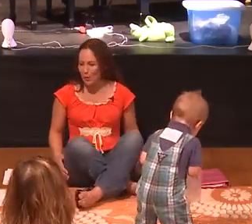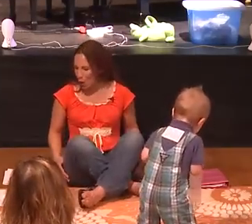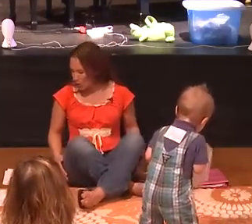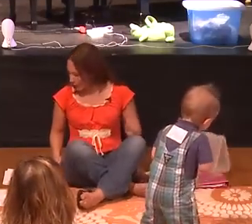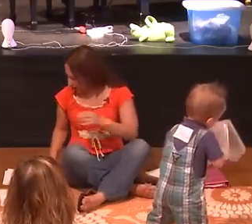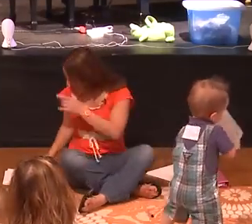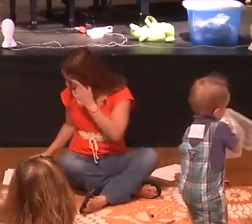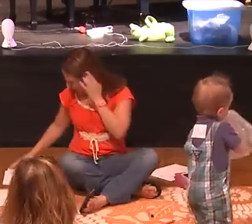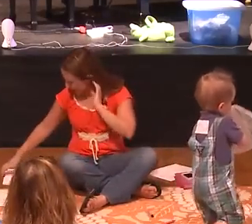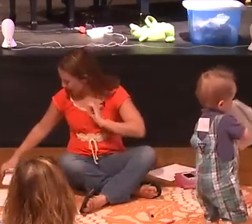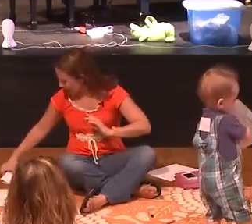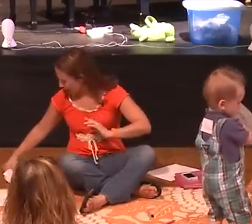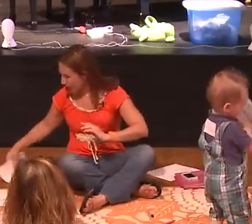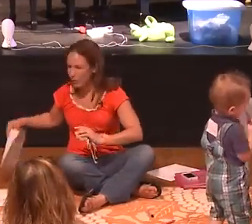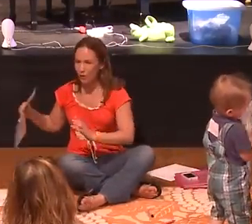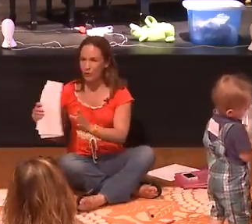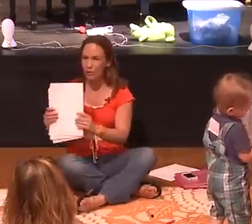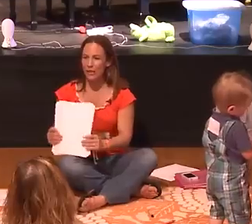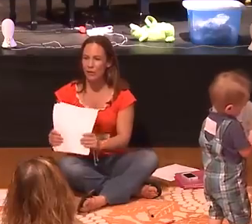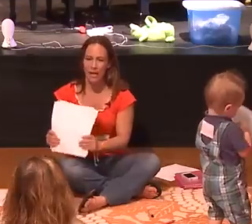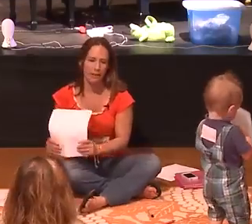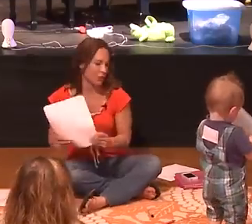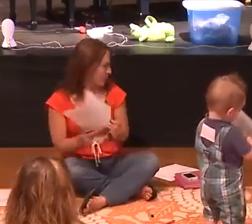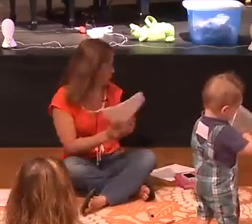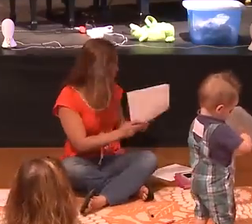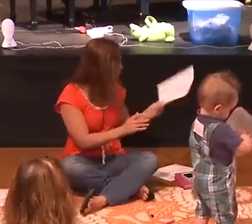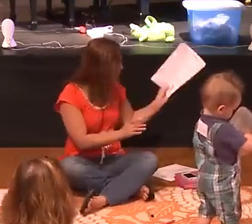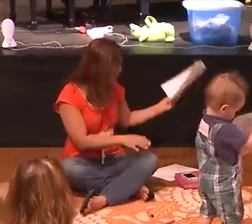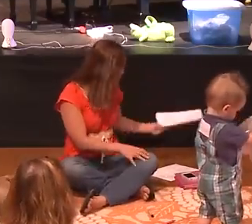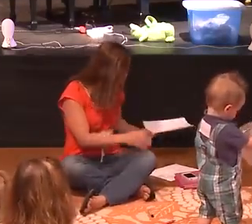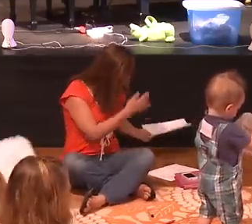So we know who everybody is. If you still have your sign list check sheet,